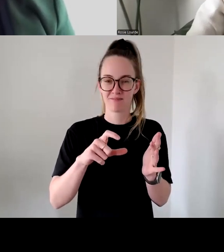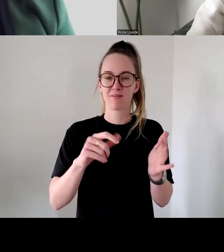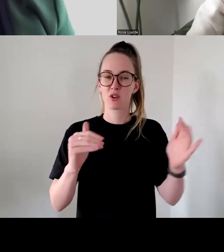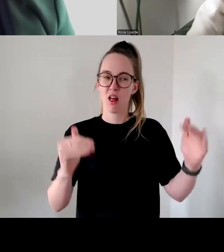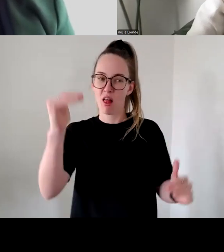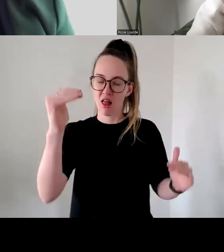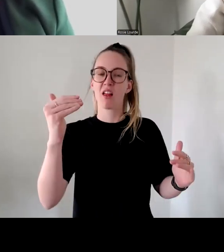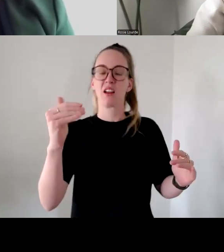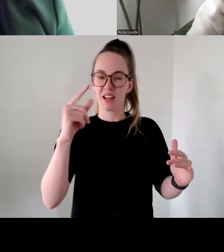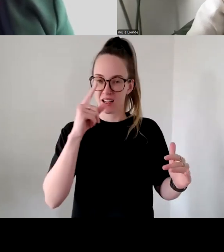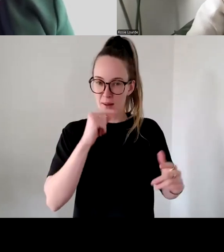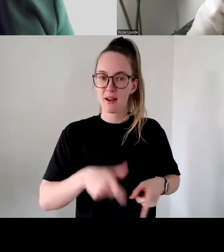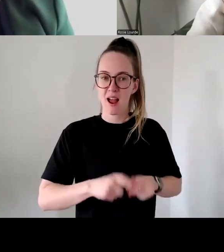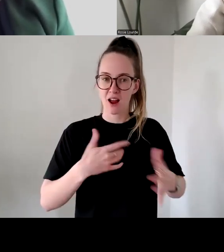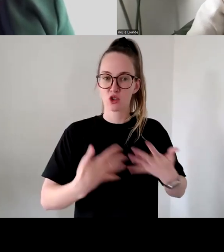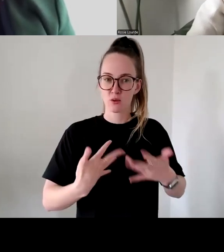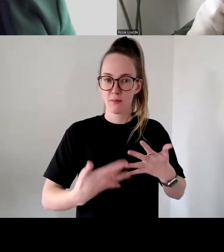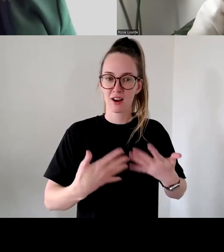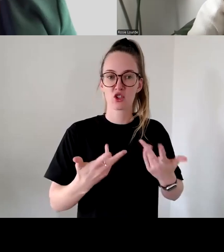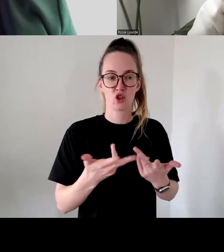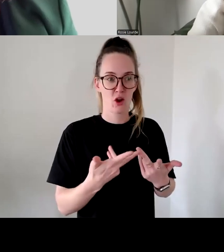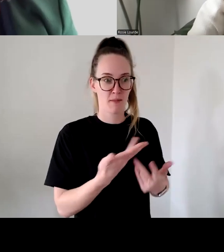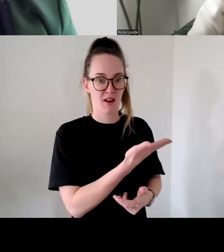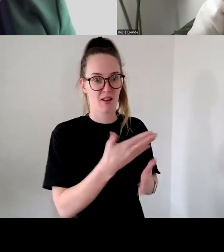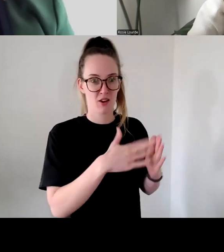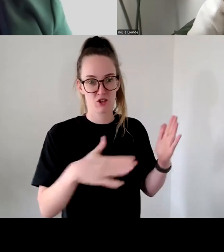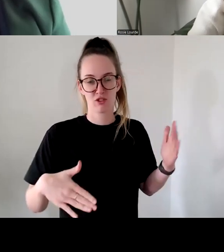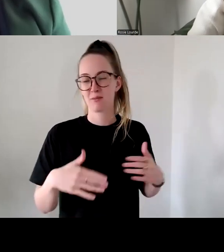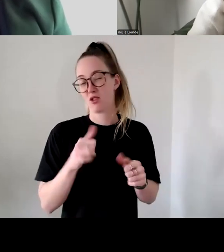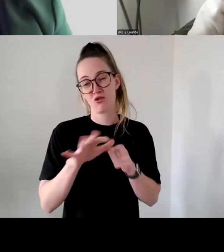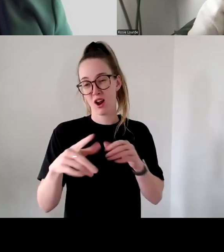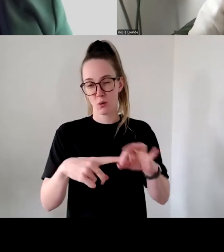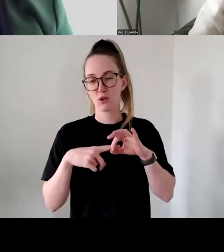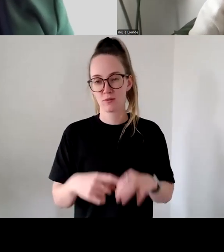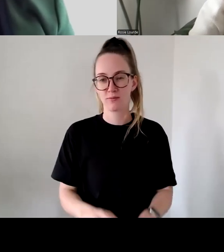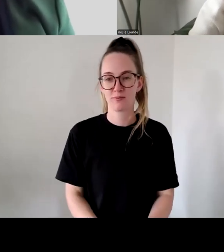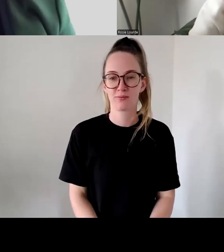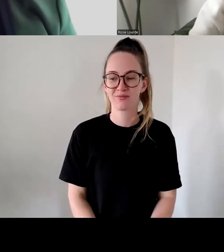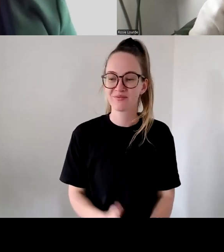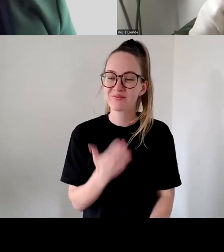other industries. That was a great question. >> Really great question, thank you for submitting